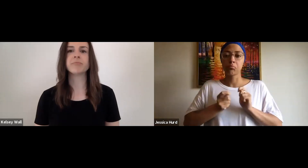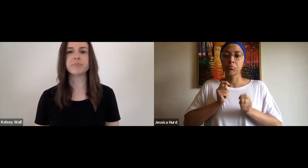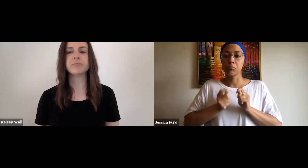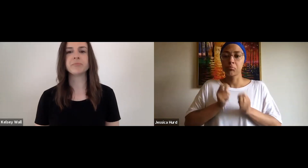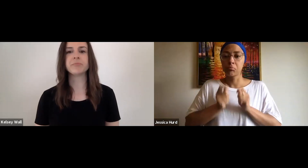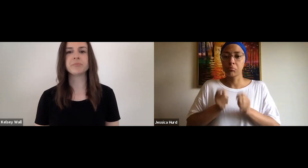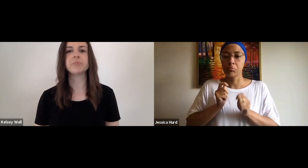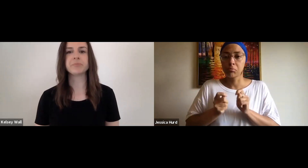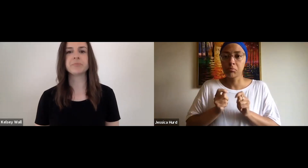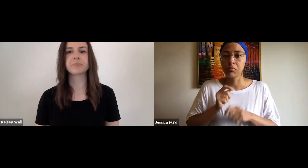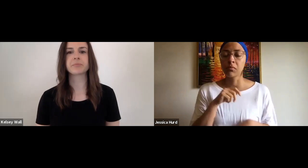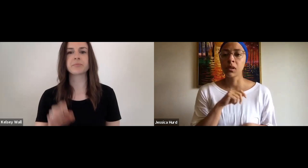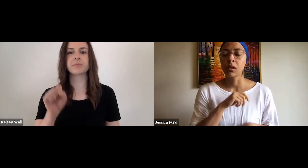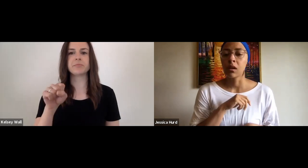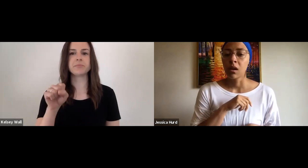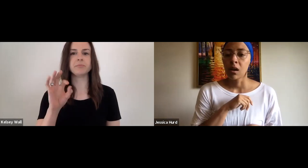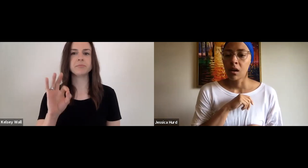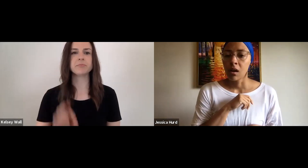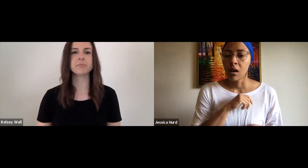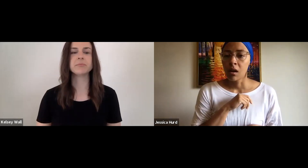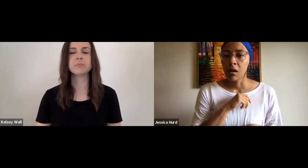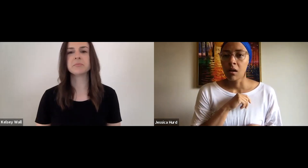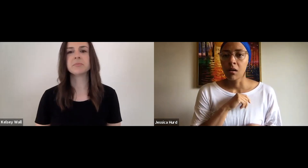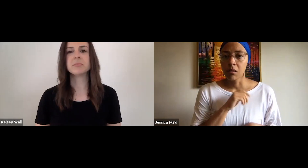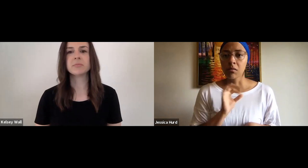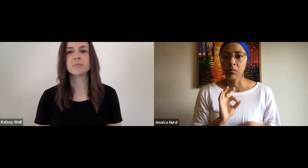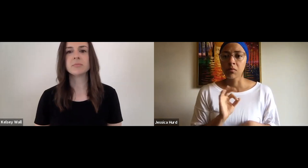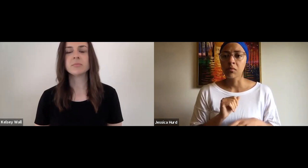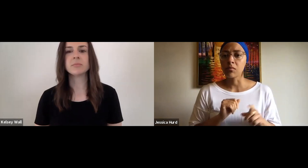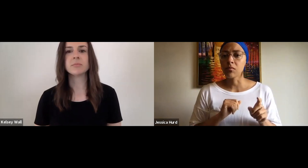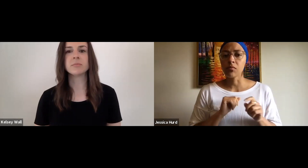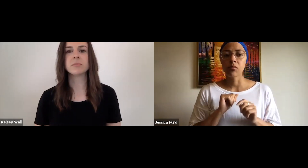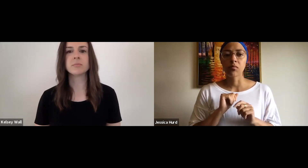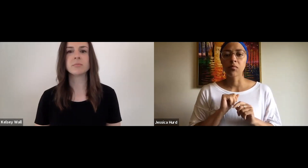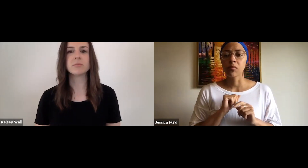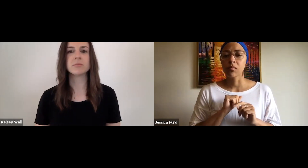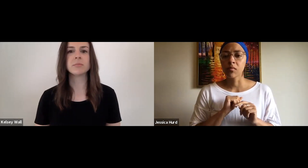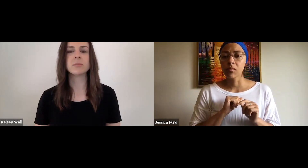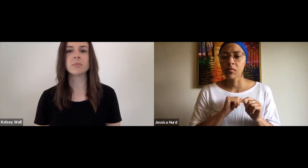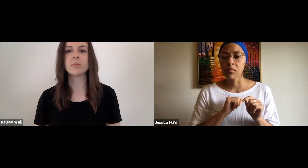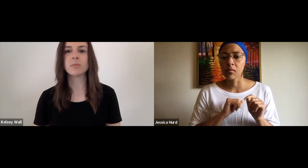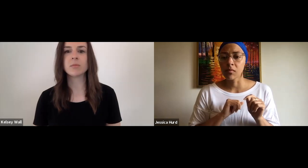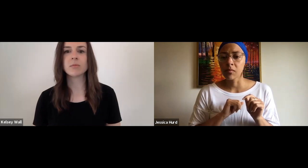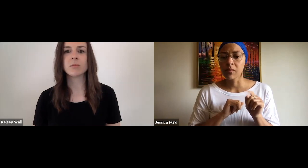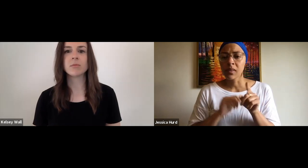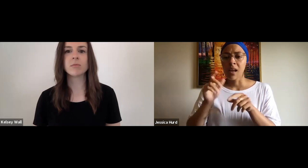You can put them in the Q&A, and that'll pop up so that we can adjust if there's some issue with the communication that needs to be changed along the way.